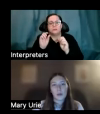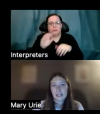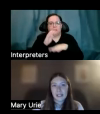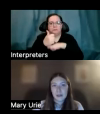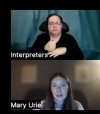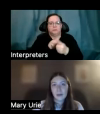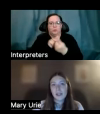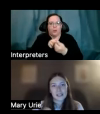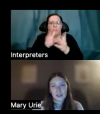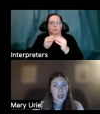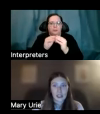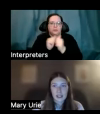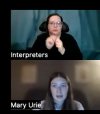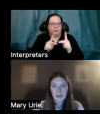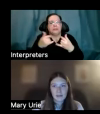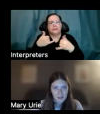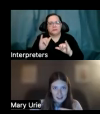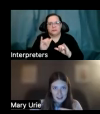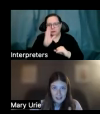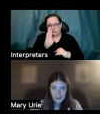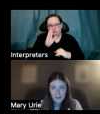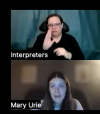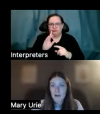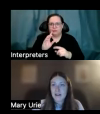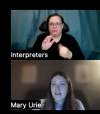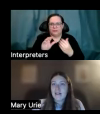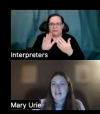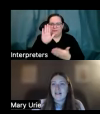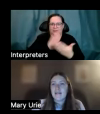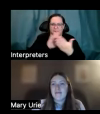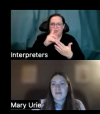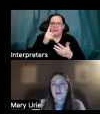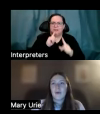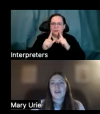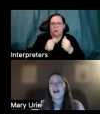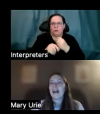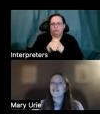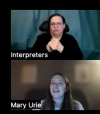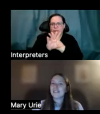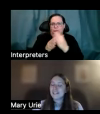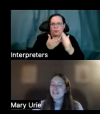one meetings with people and still talk to them face to face through a camera without actually having to leave your